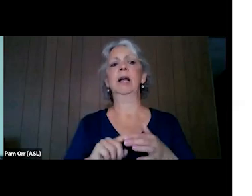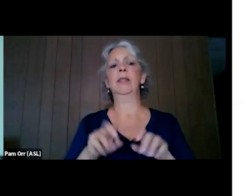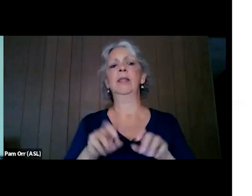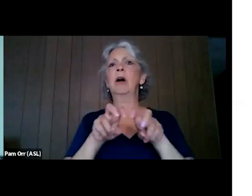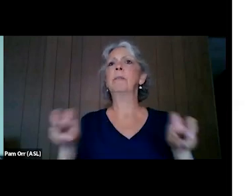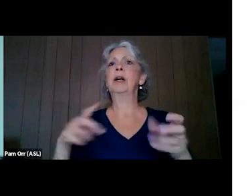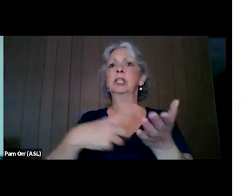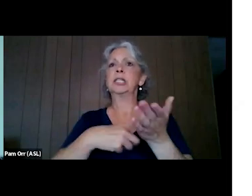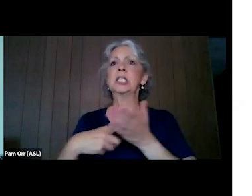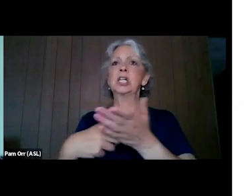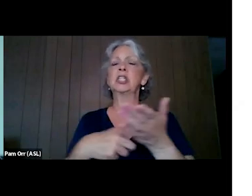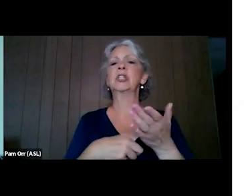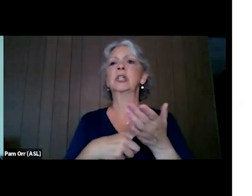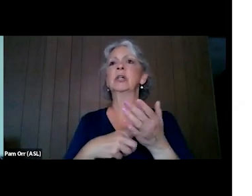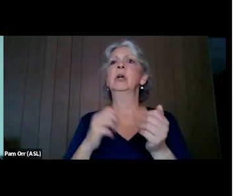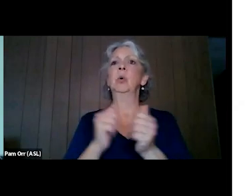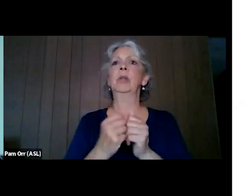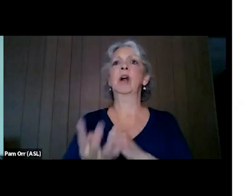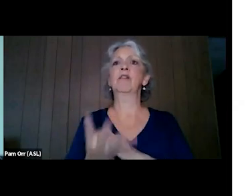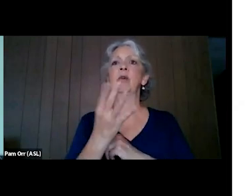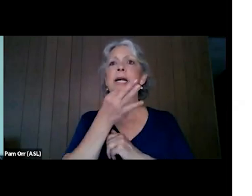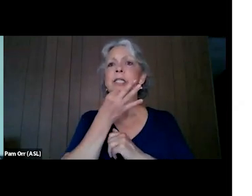that will also be with our four experts who are joining us today.